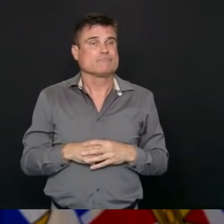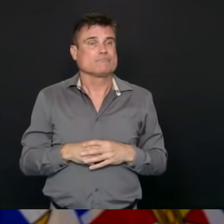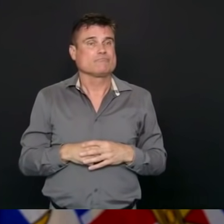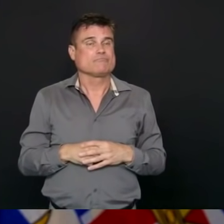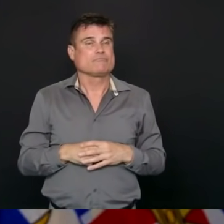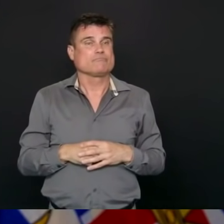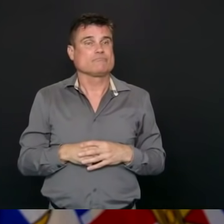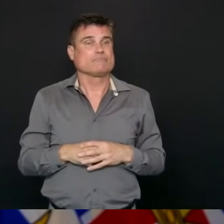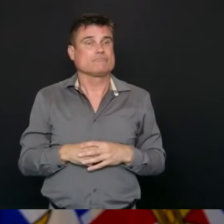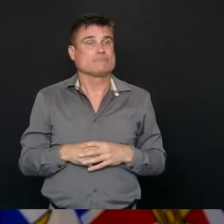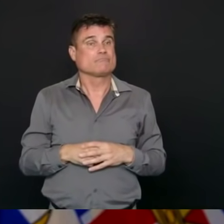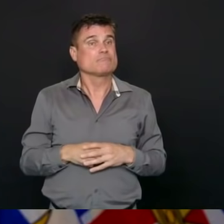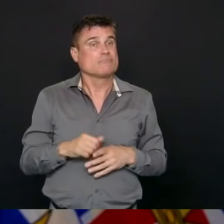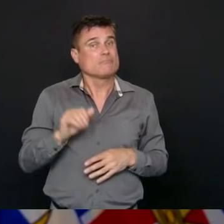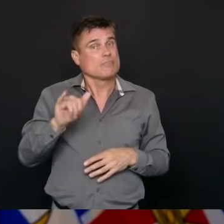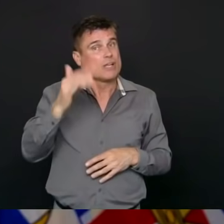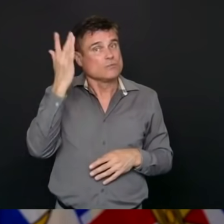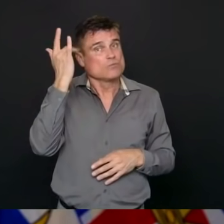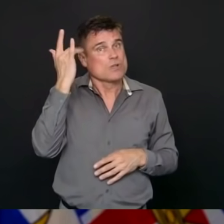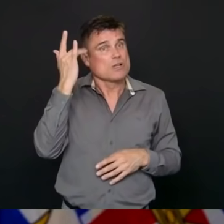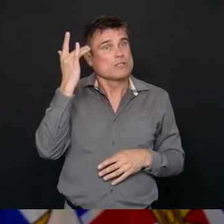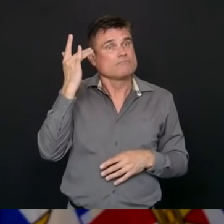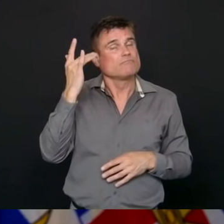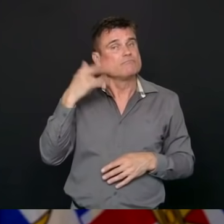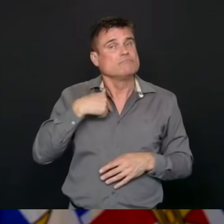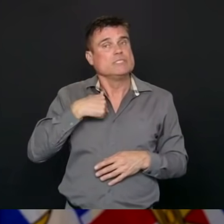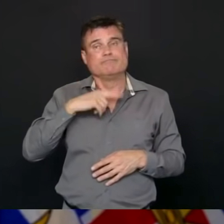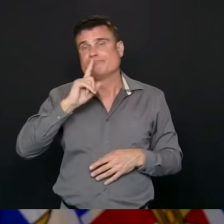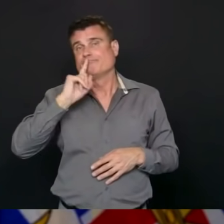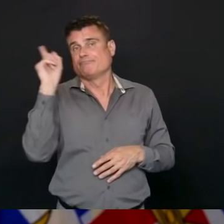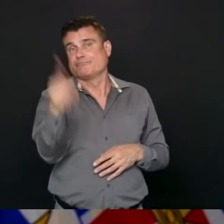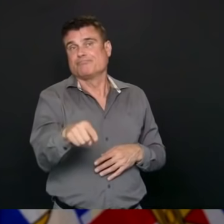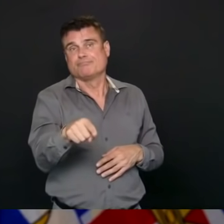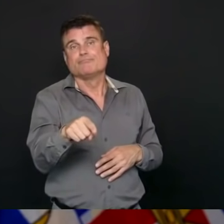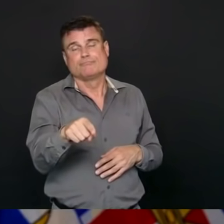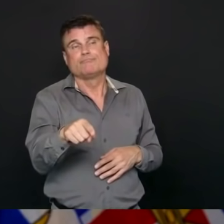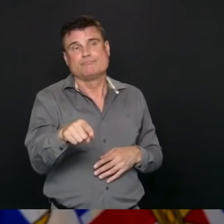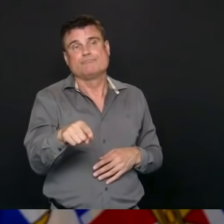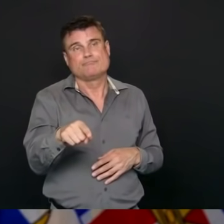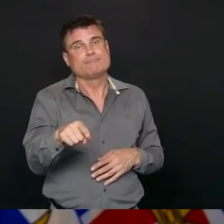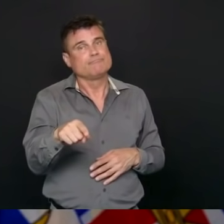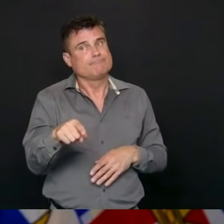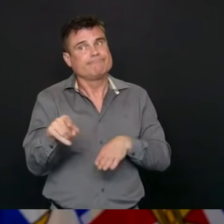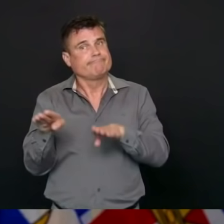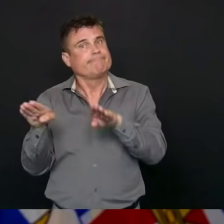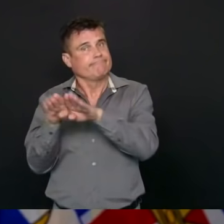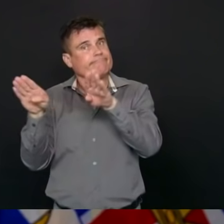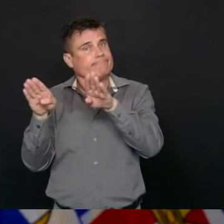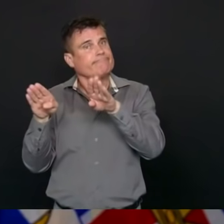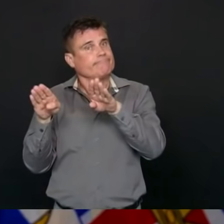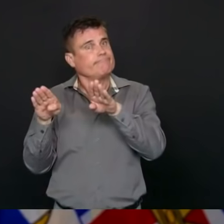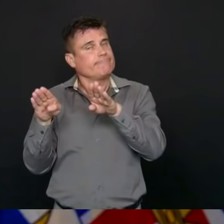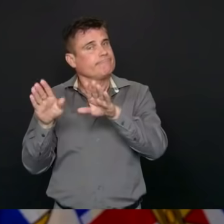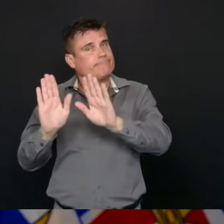happened associated with some facilities. That is why there were orders in some parts of the province.